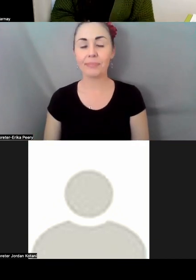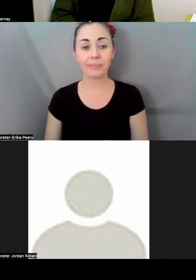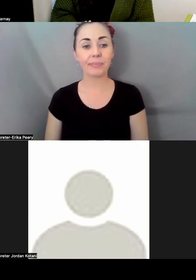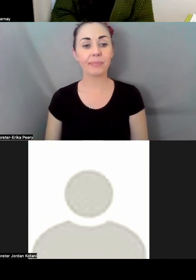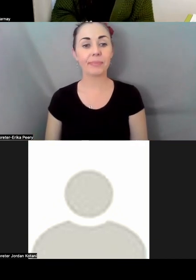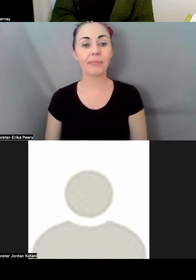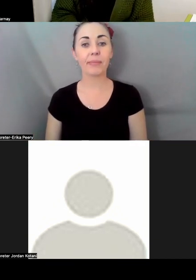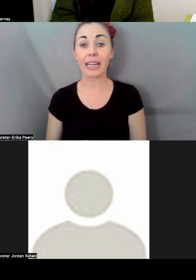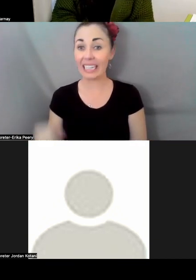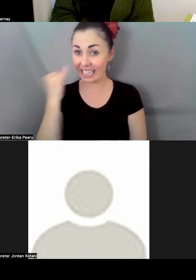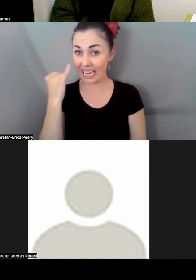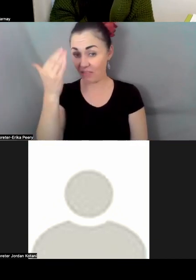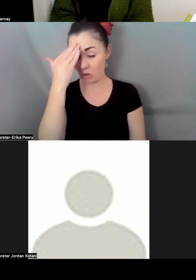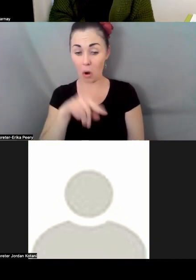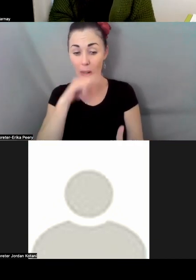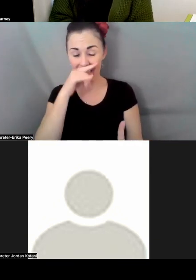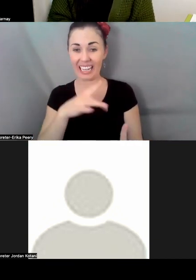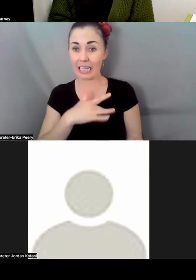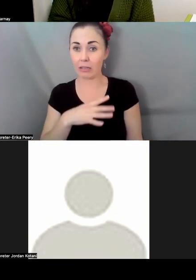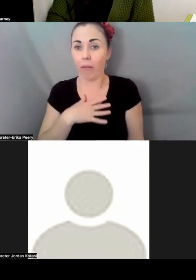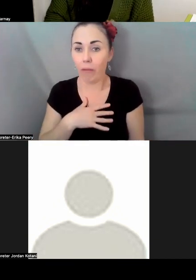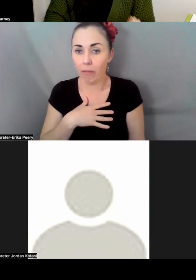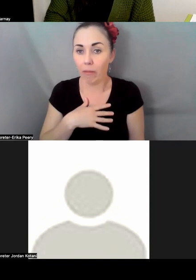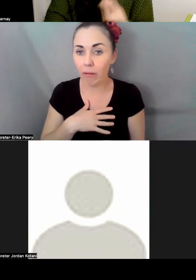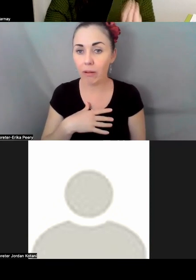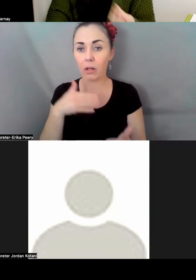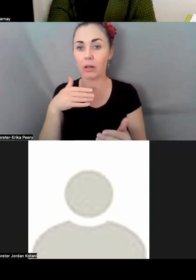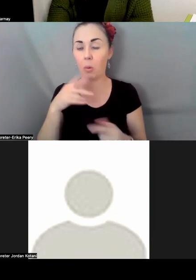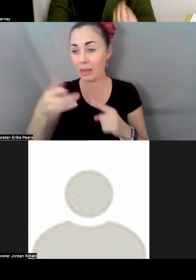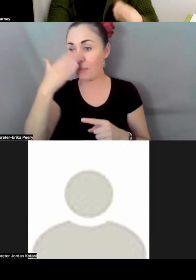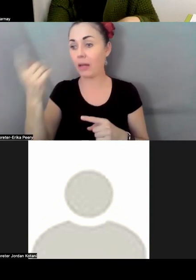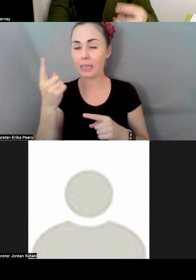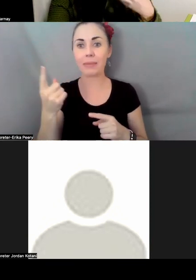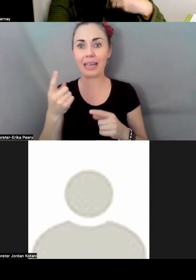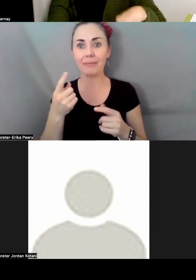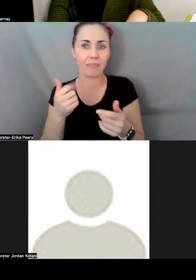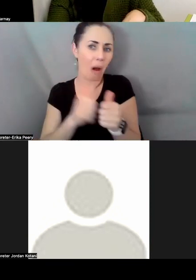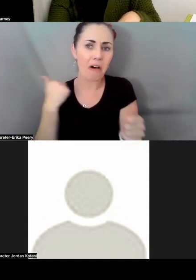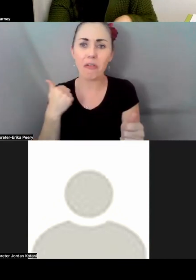that you have a kid that gags around certain smells avoid wearing strong perfumes or lotions,